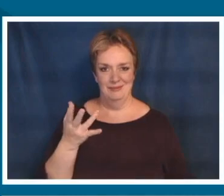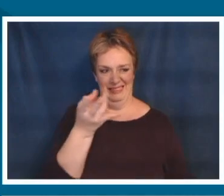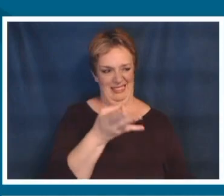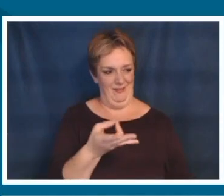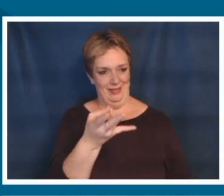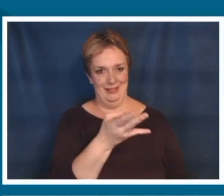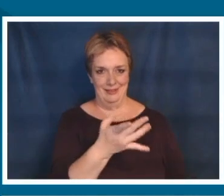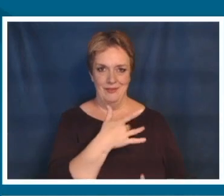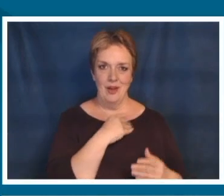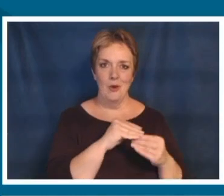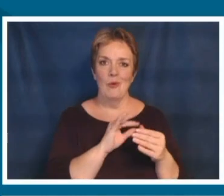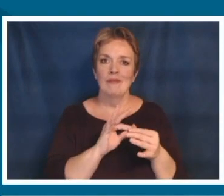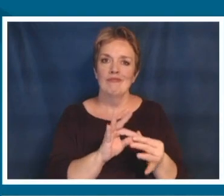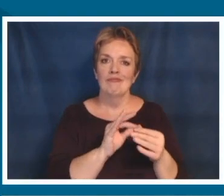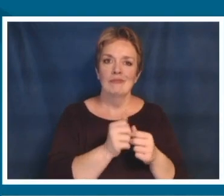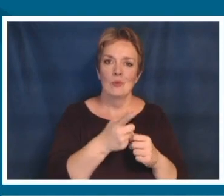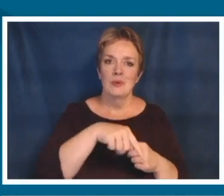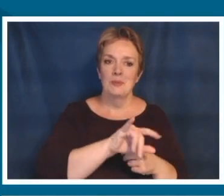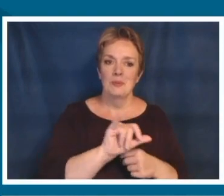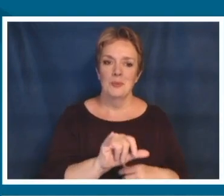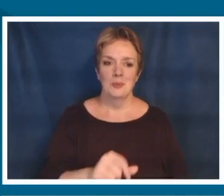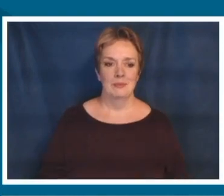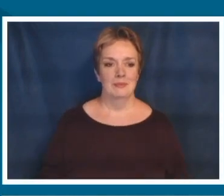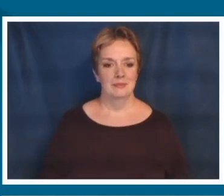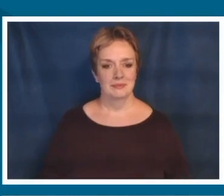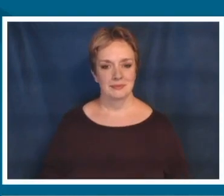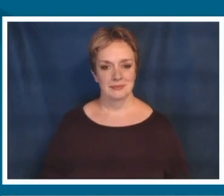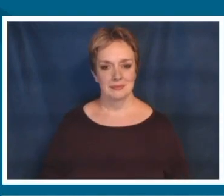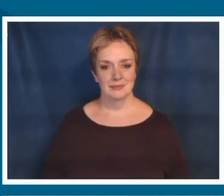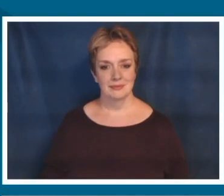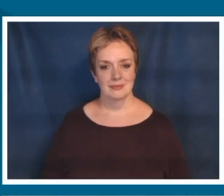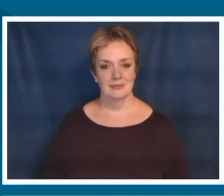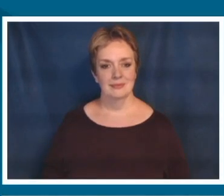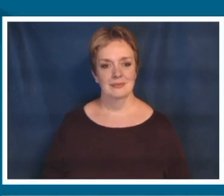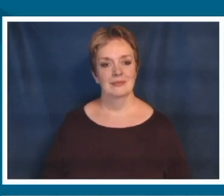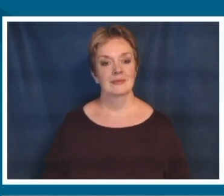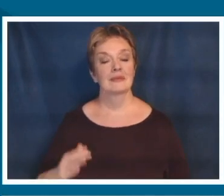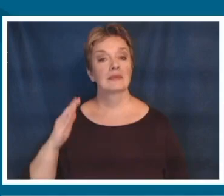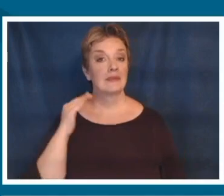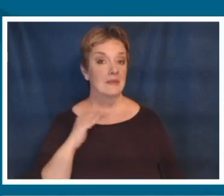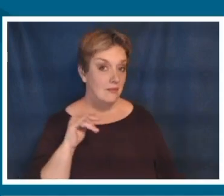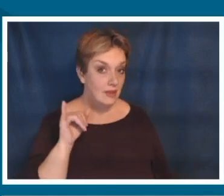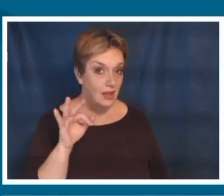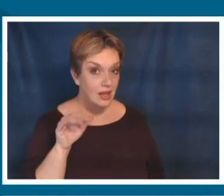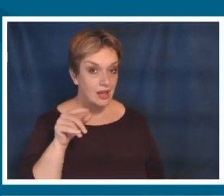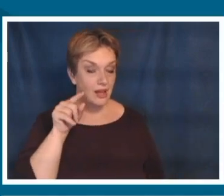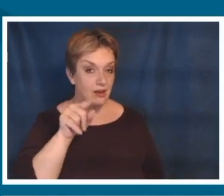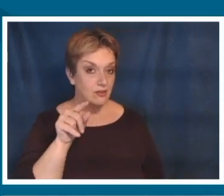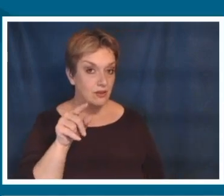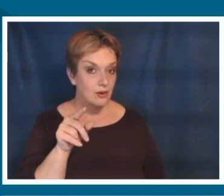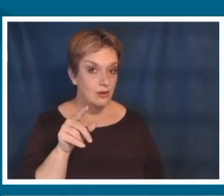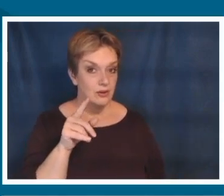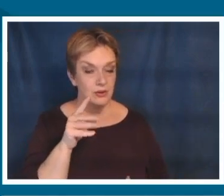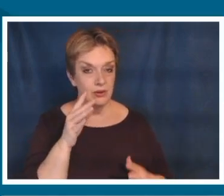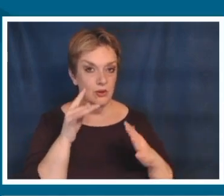next slide and teachers who are listening you can keep in mind and keep using that q a to